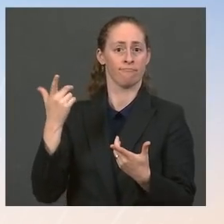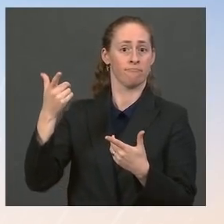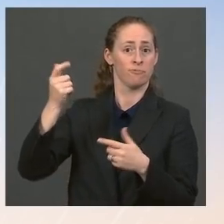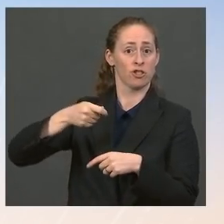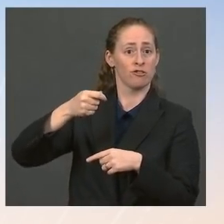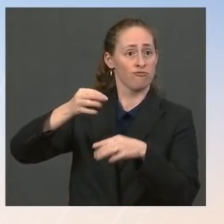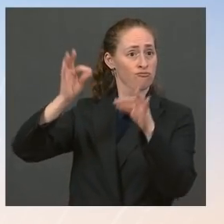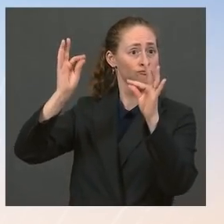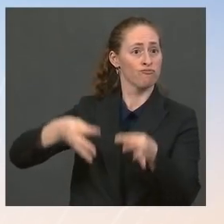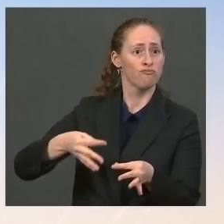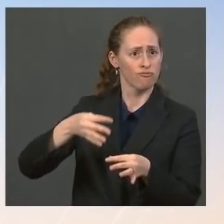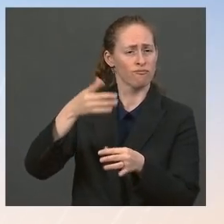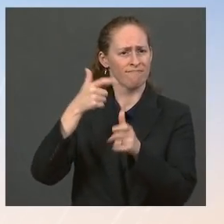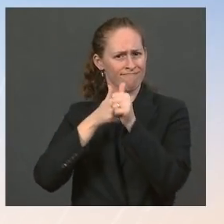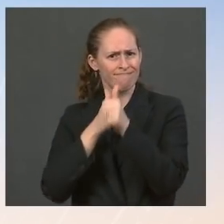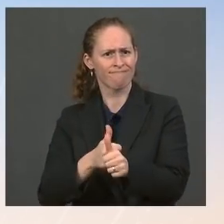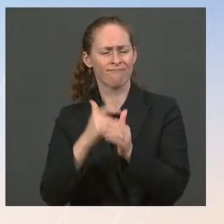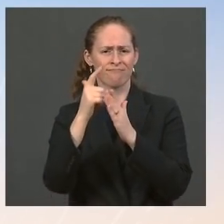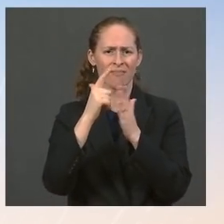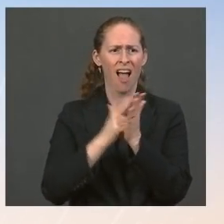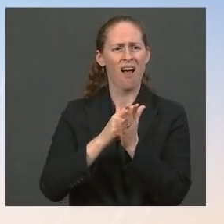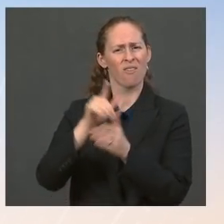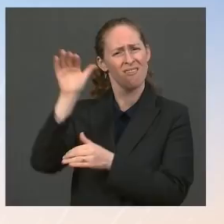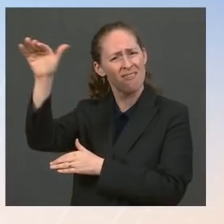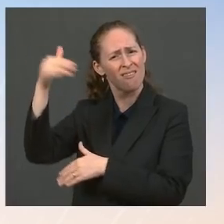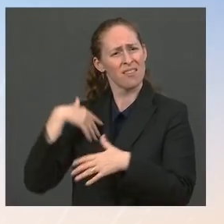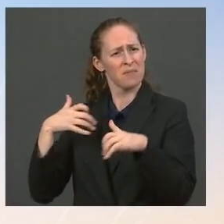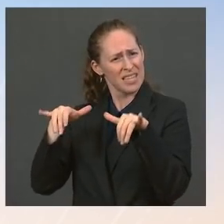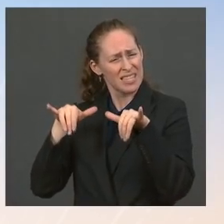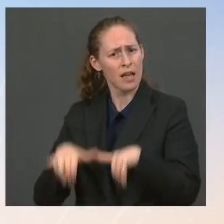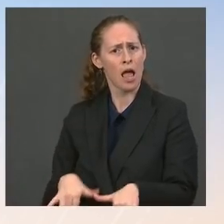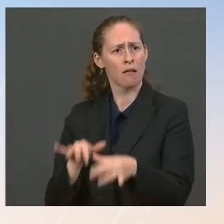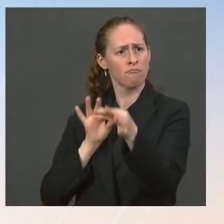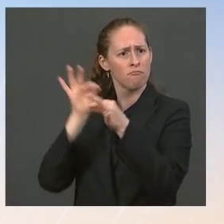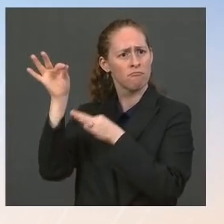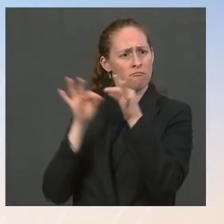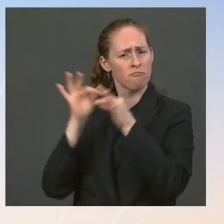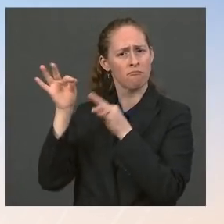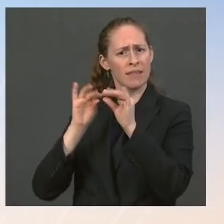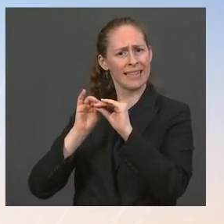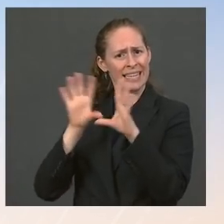to remain in the United States, then the judge will hear and adjudicate that claim.